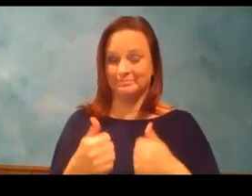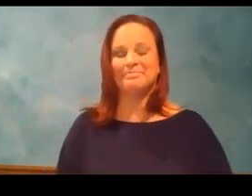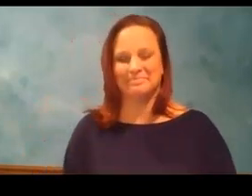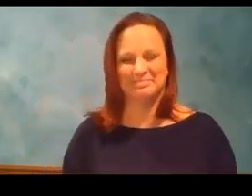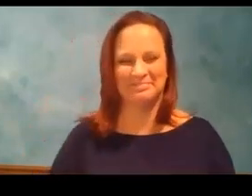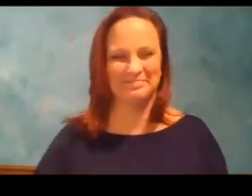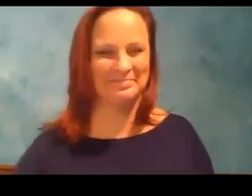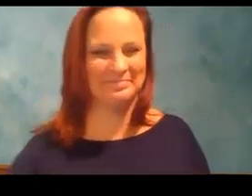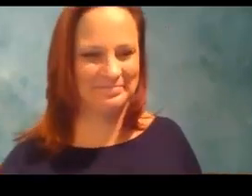Got it?